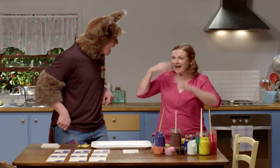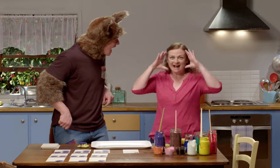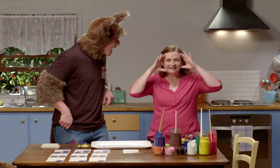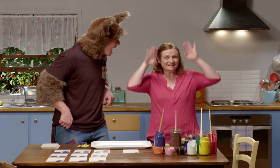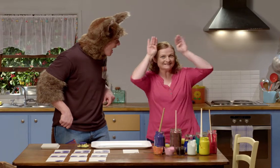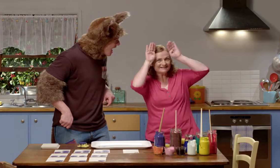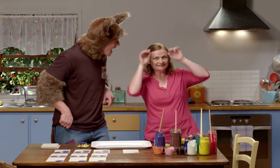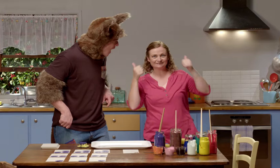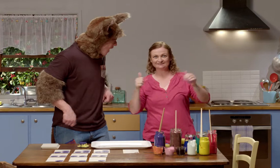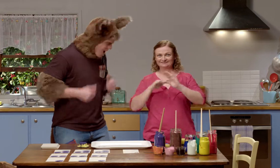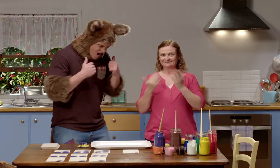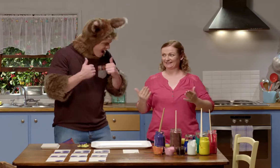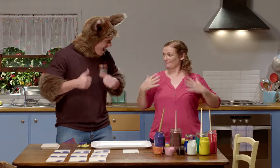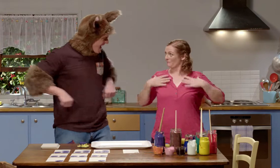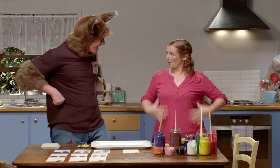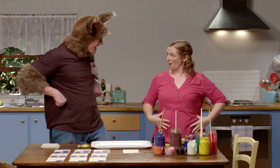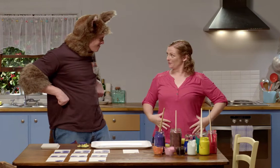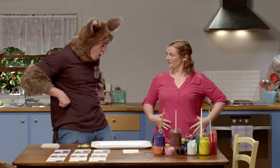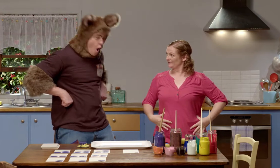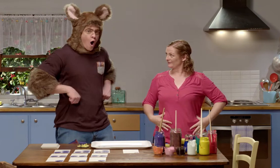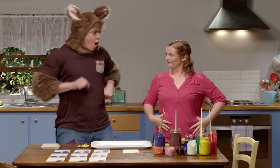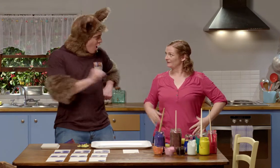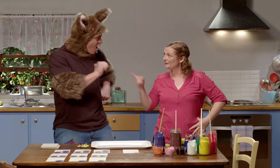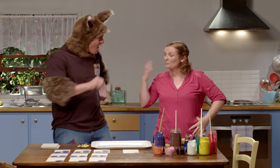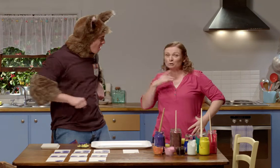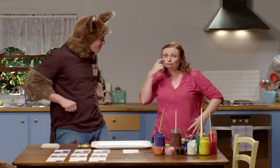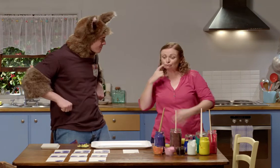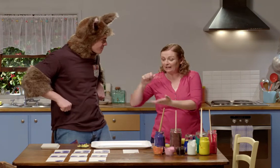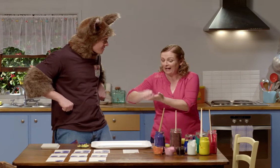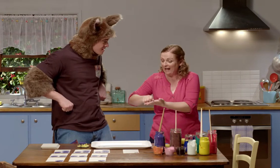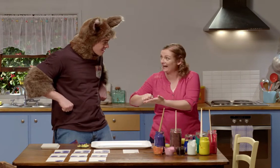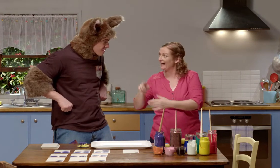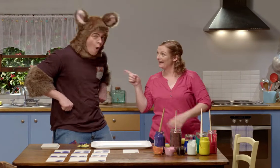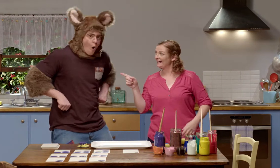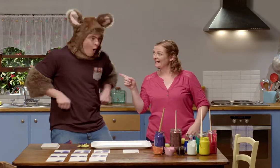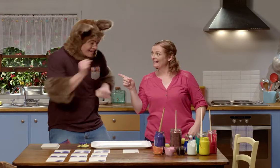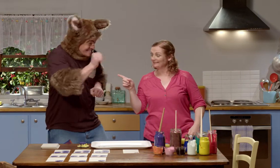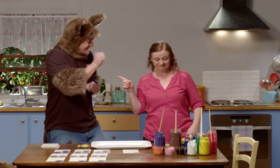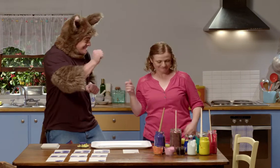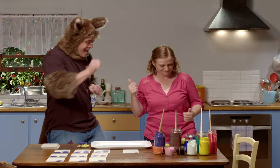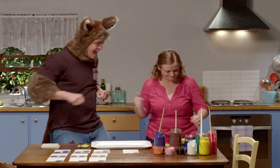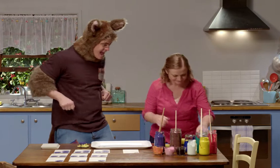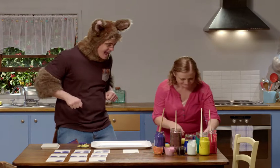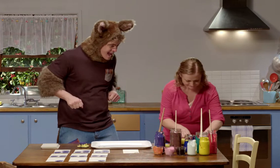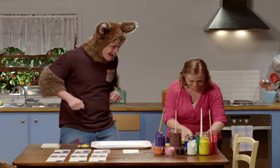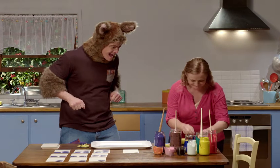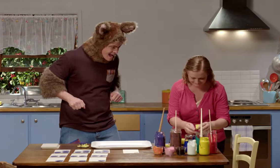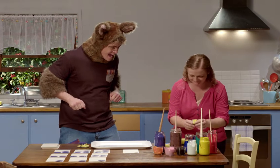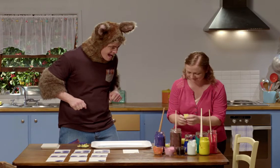We've got the head and the ears done, now we need the body. Would you like to try Possum? Oh yes.